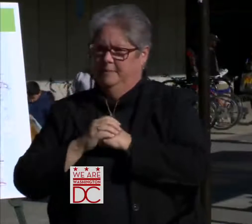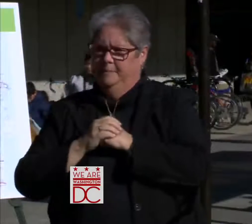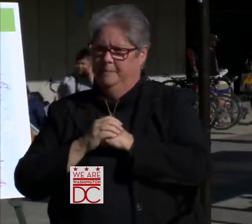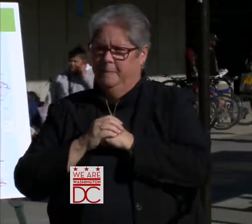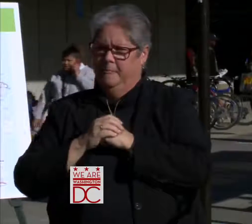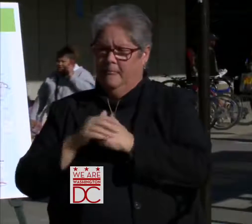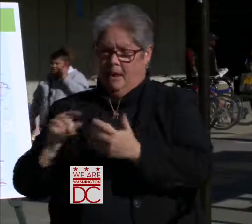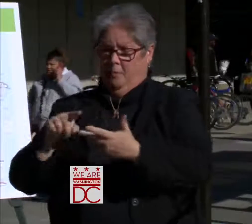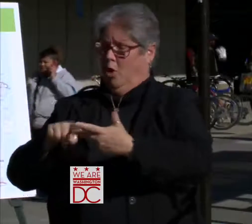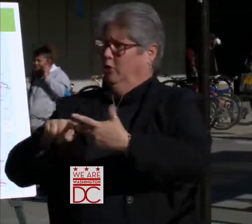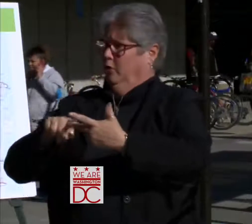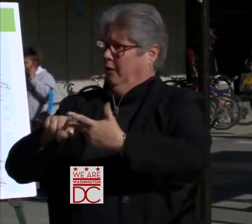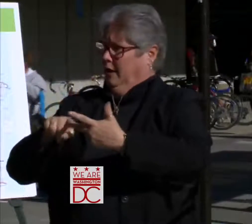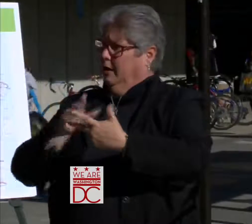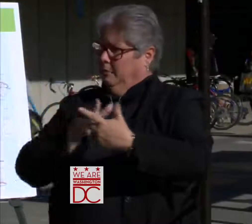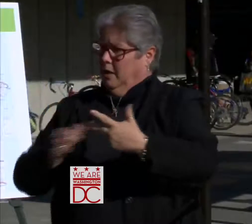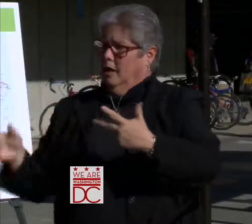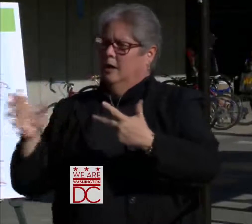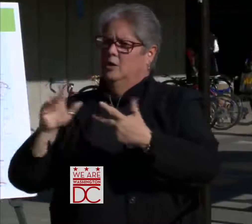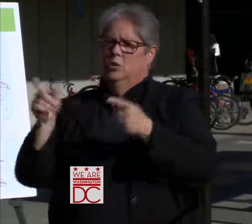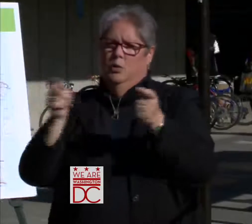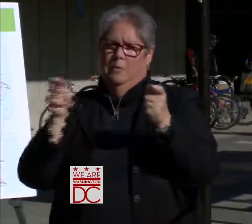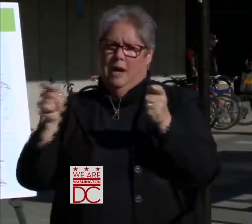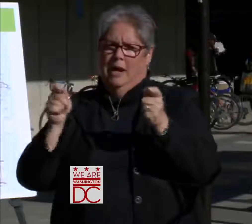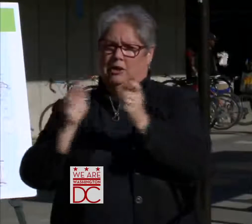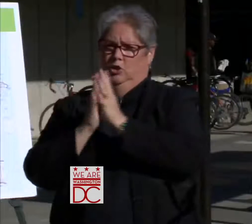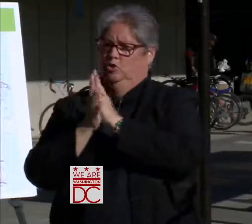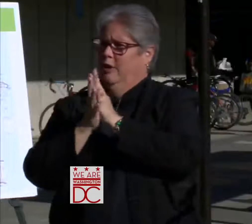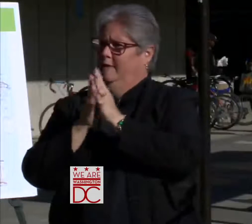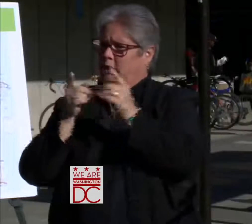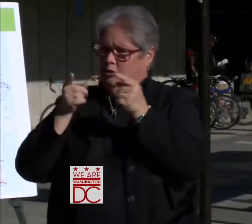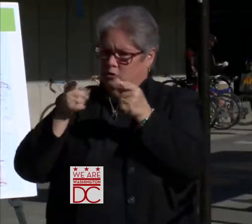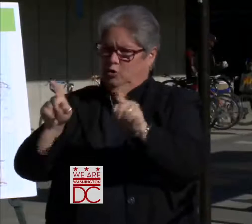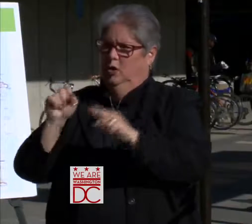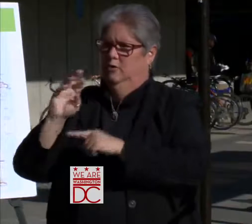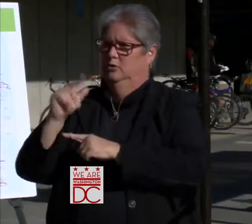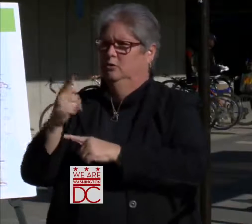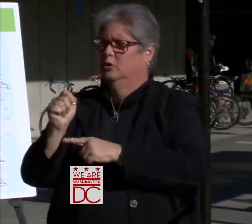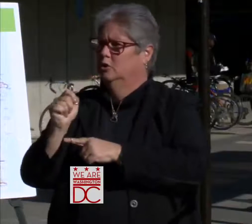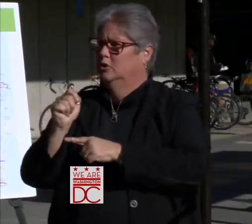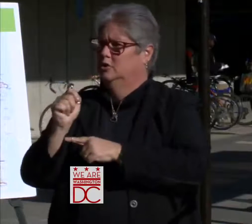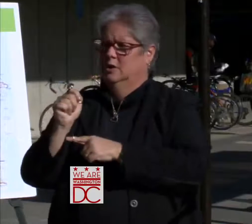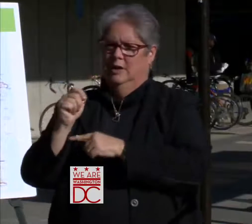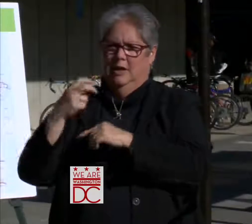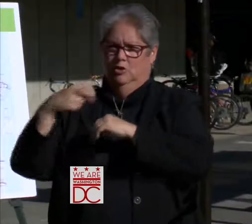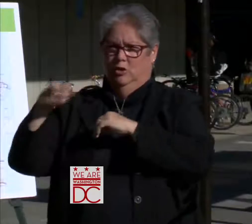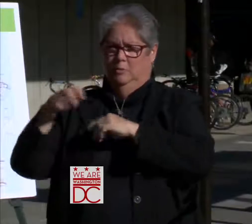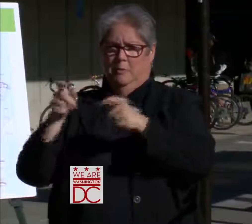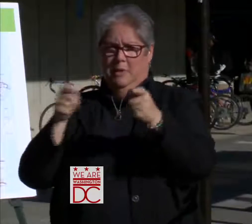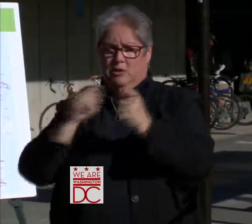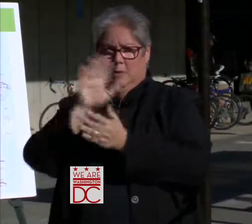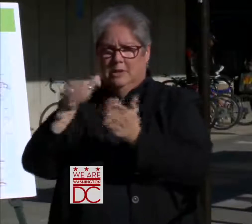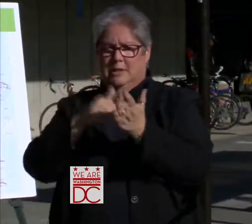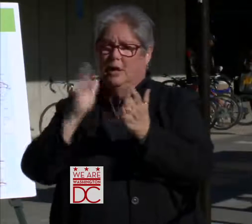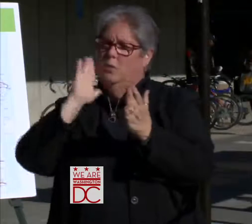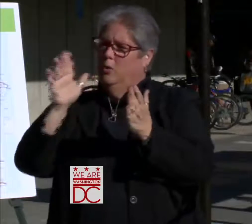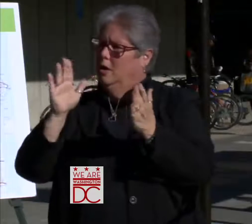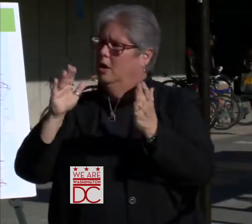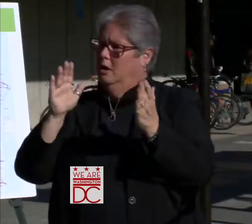OUR PART 3 PLAN IS TO MANAGE TRAFFIC DURING THIS SURGE. OUR TRANSPORTATION MANAGEMENT CENTER WILL ACTIVELY MANAGE